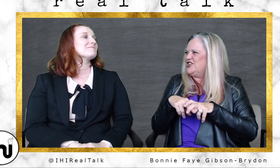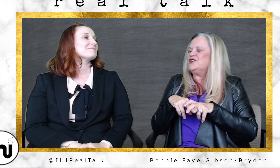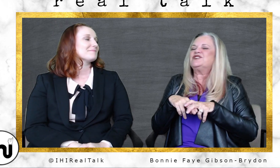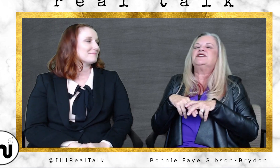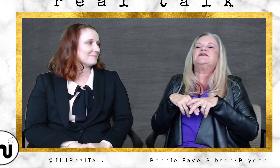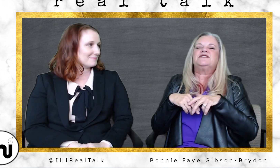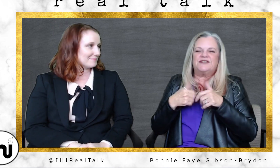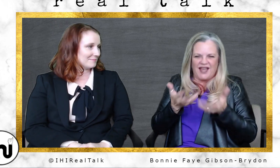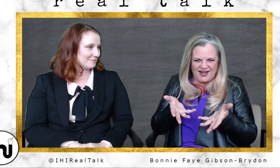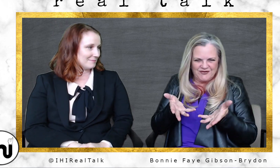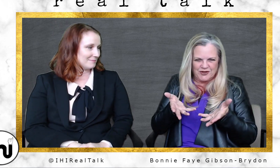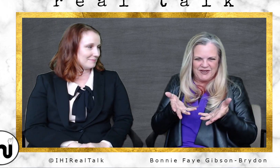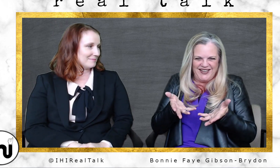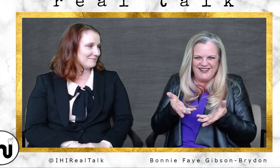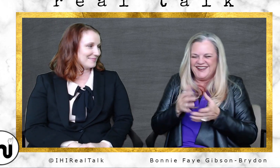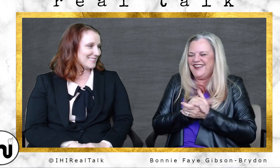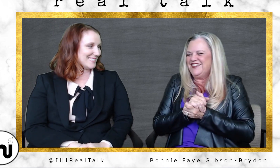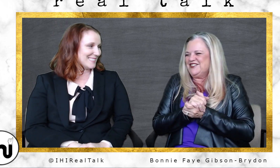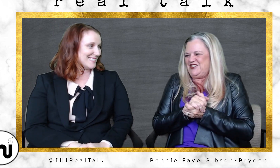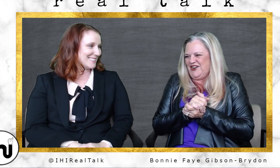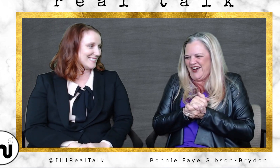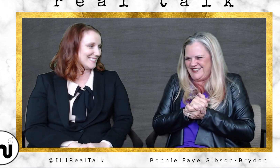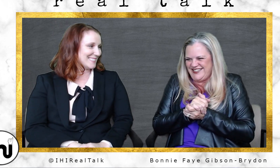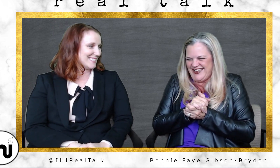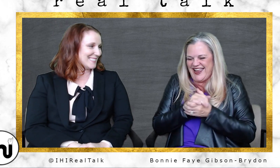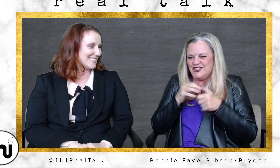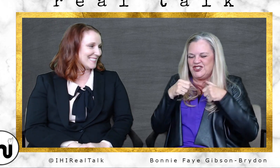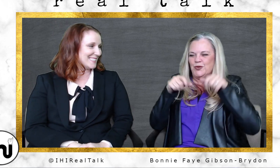goes, "Sign for me." So I did it, and she went